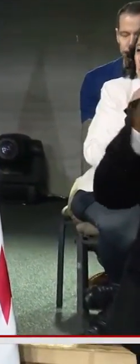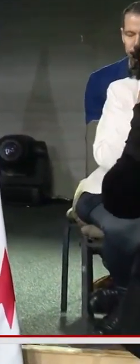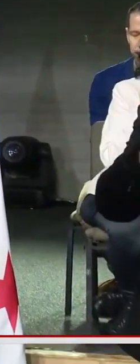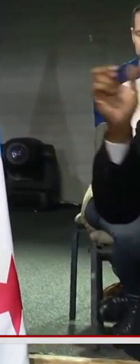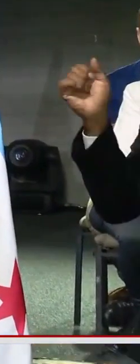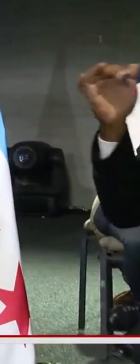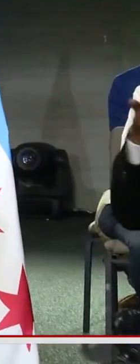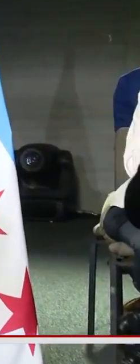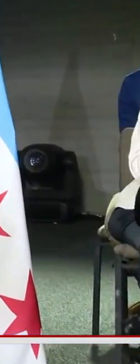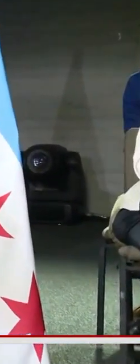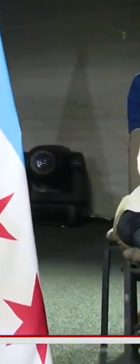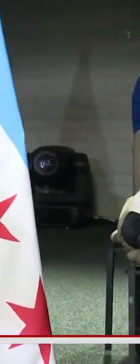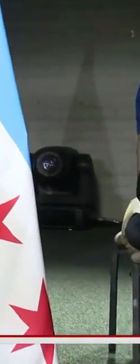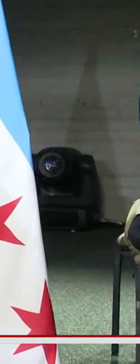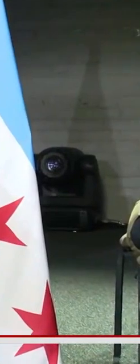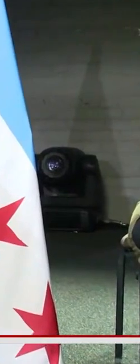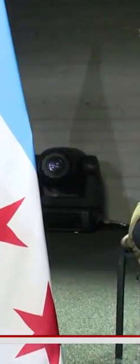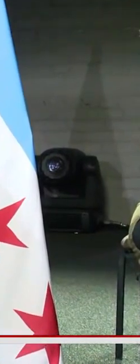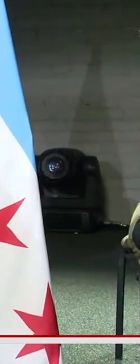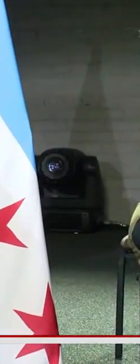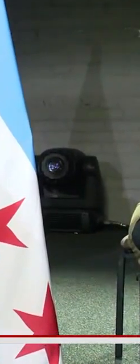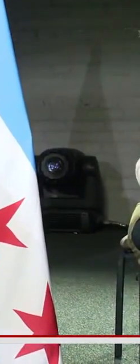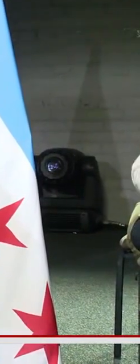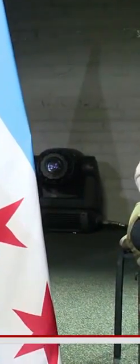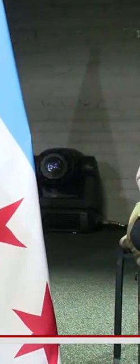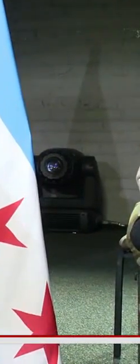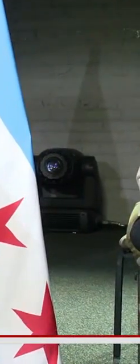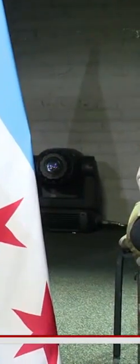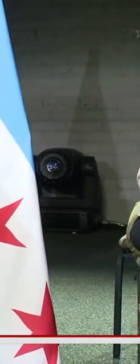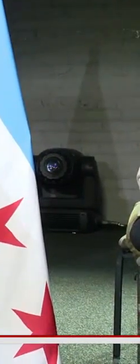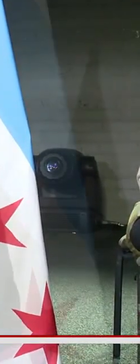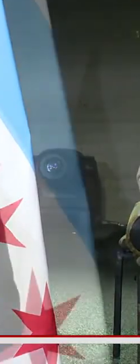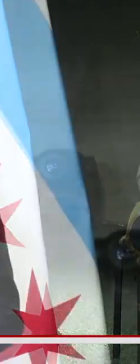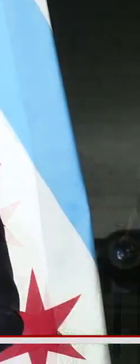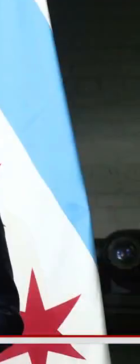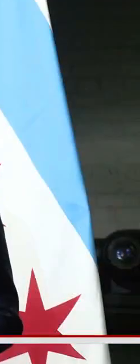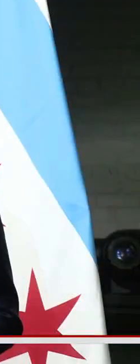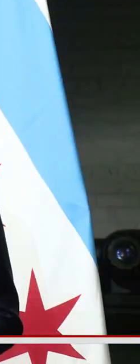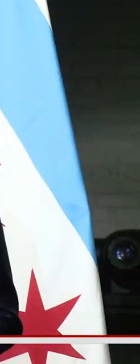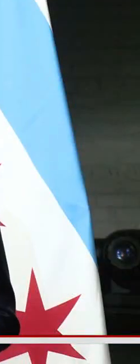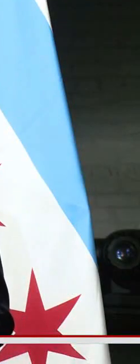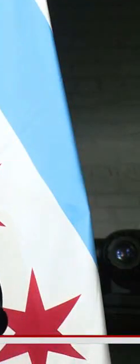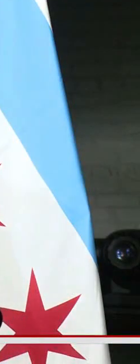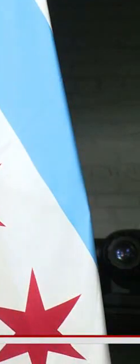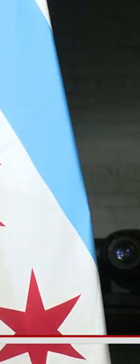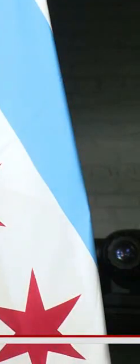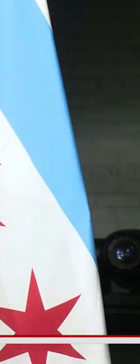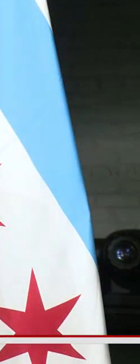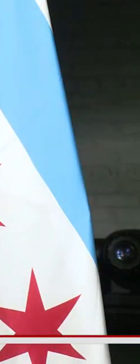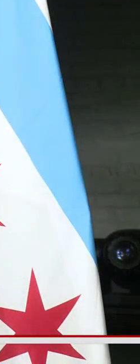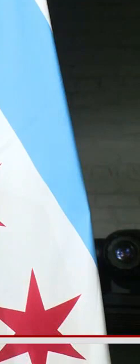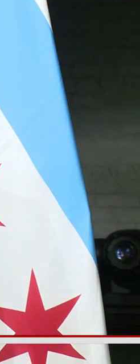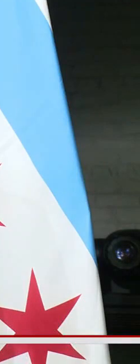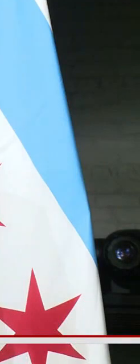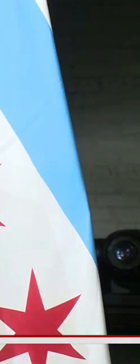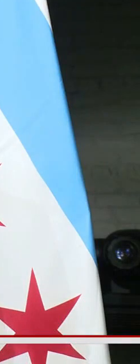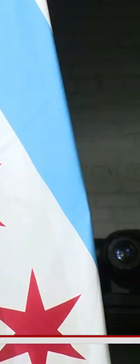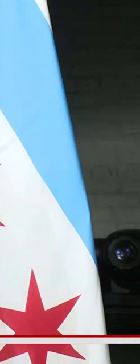DONATE $350,000 TO THE CITY. THE FUNDS WILL GO DIRECTLY TOWARDS HOUSING, FOOD AND WORK PLACEMENT PROGRAMS FOR MIGRANTS. THE MAYOR